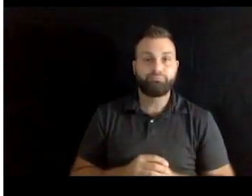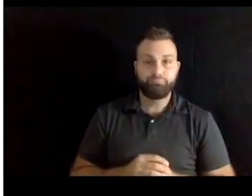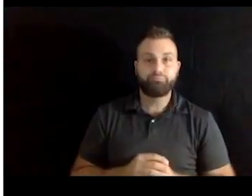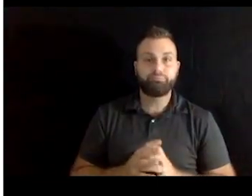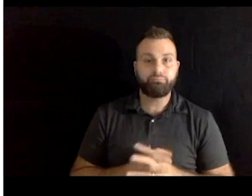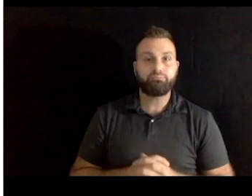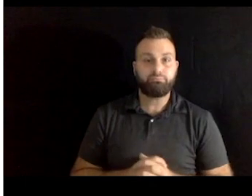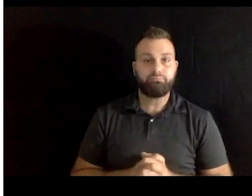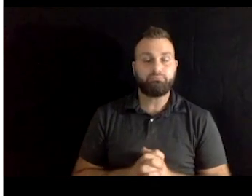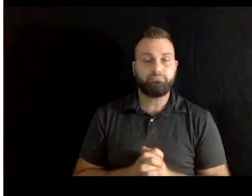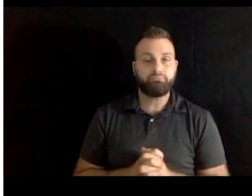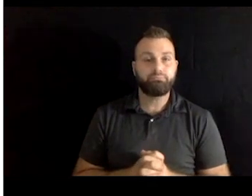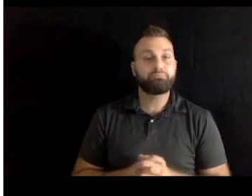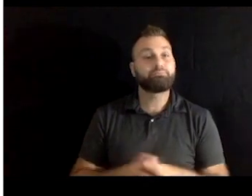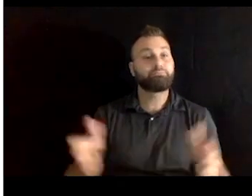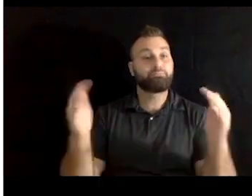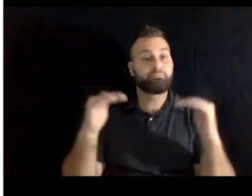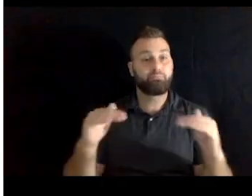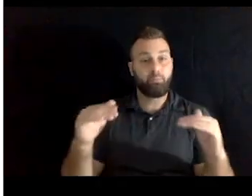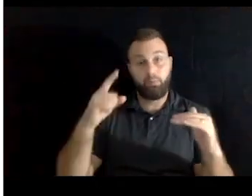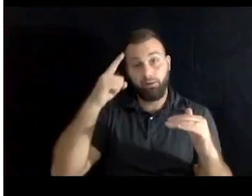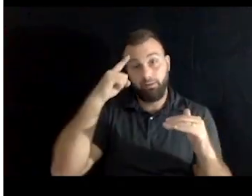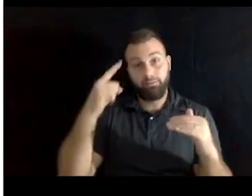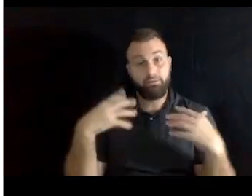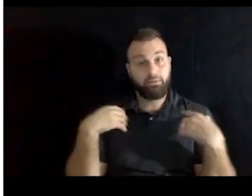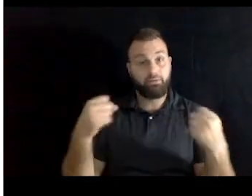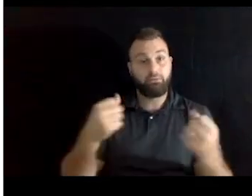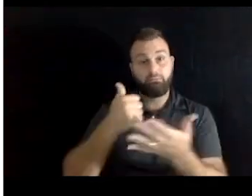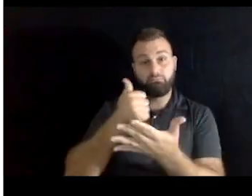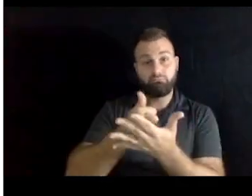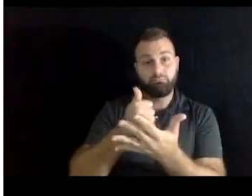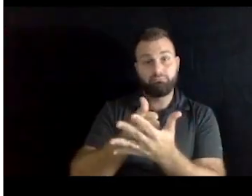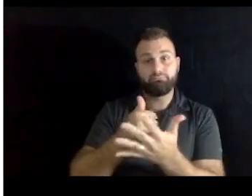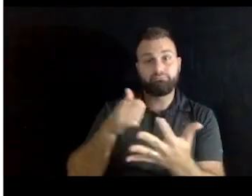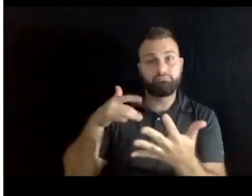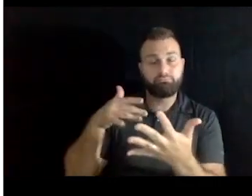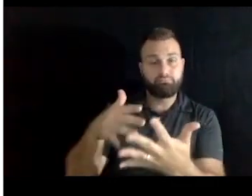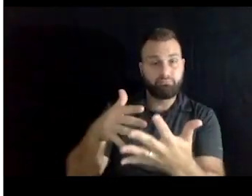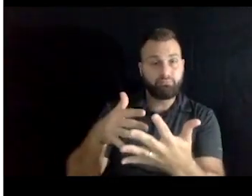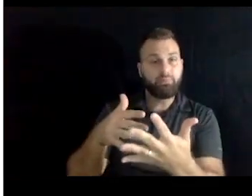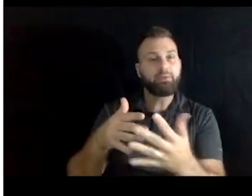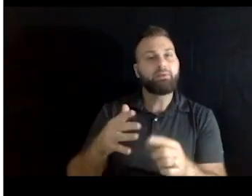now onto the mental health treatment study and this was in the field